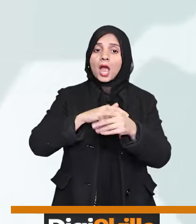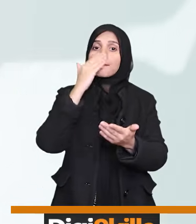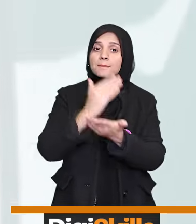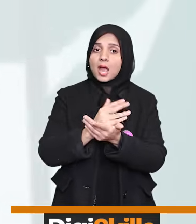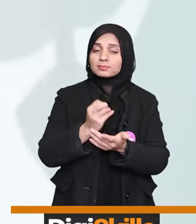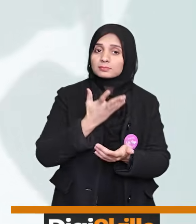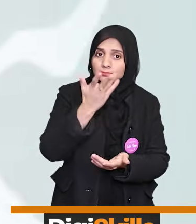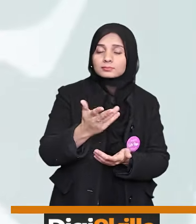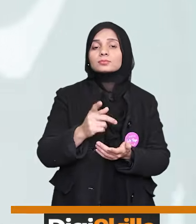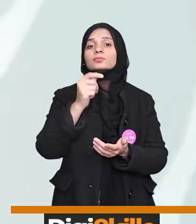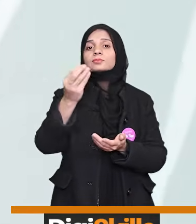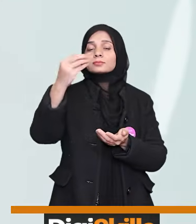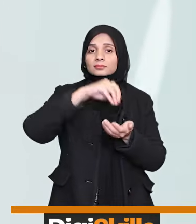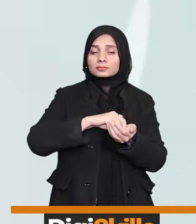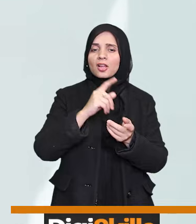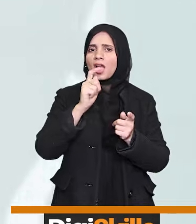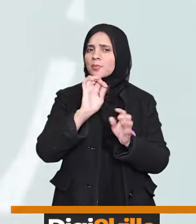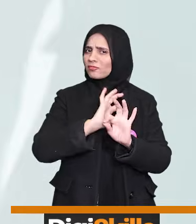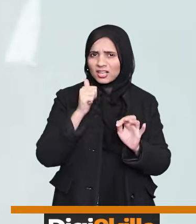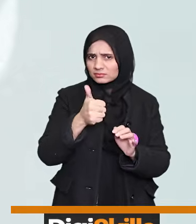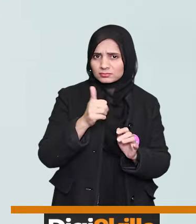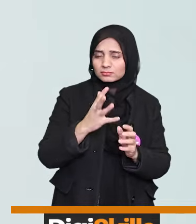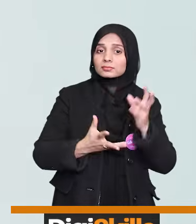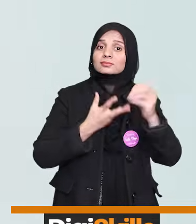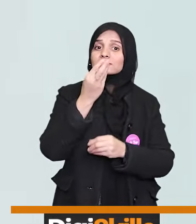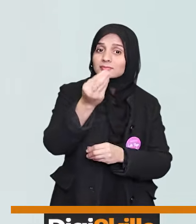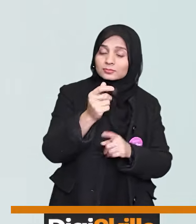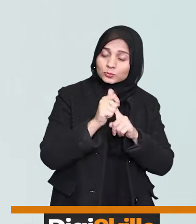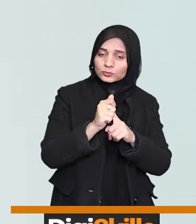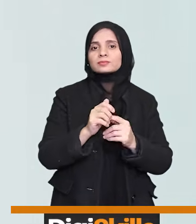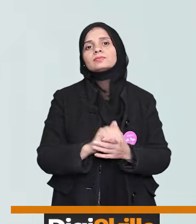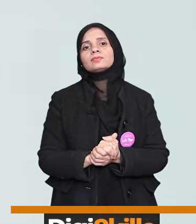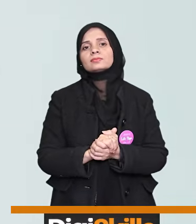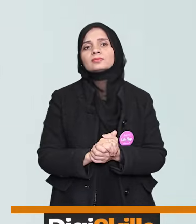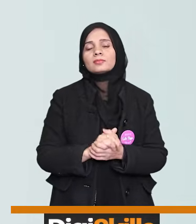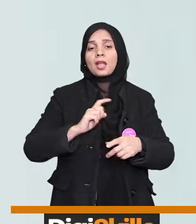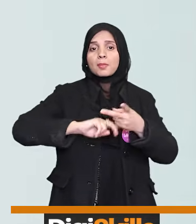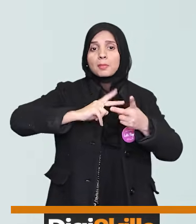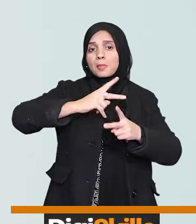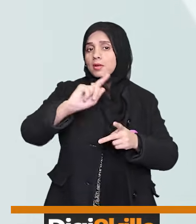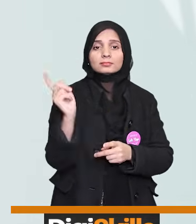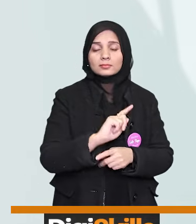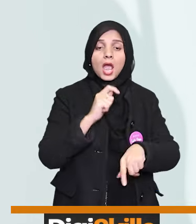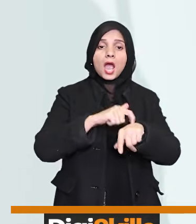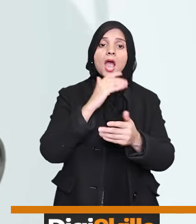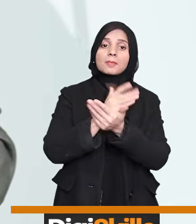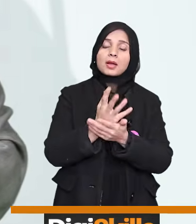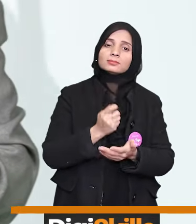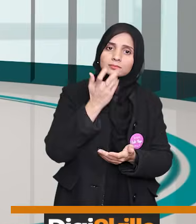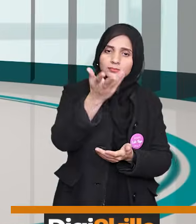you are accountable for the money you have taken but not provided your employer for deliverables. This is very important.